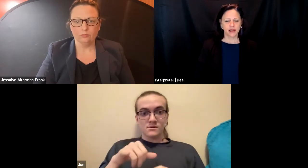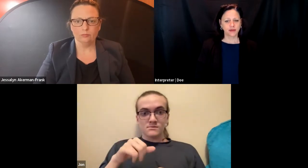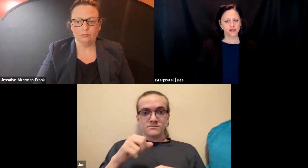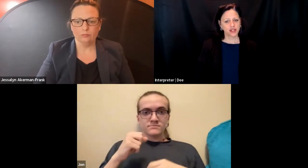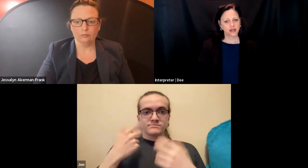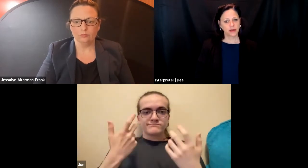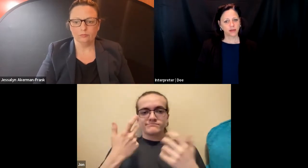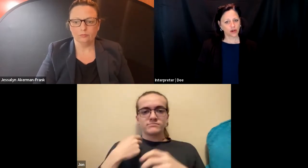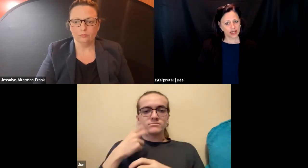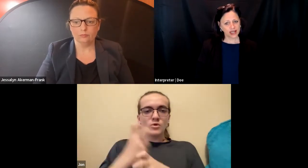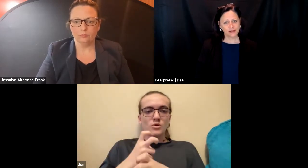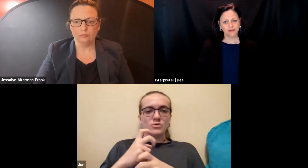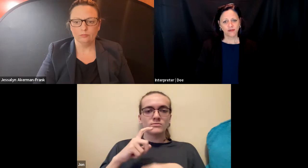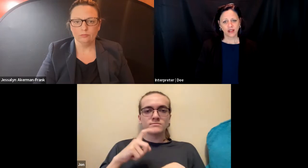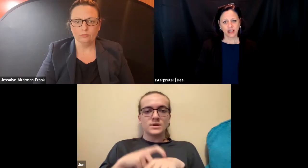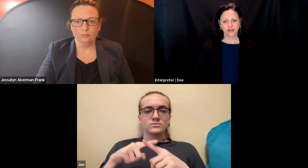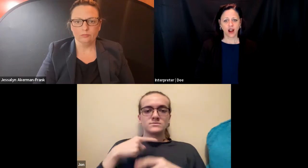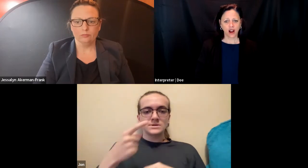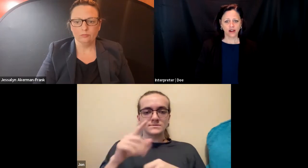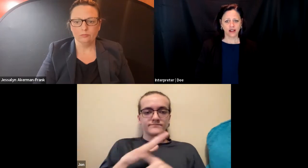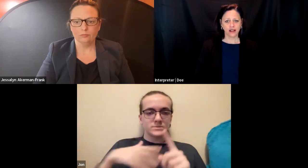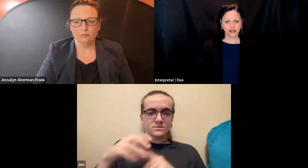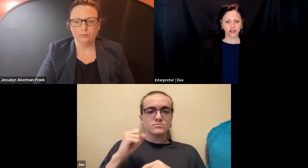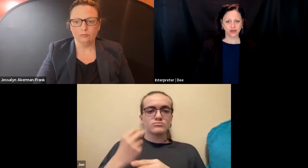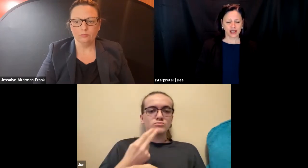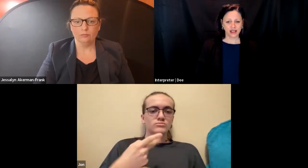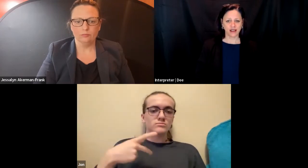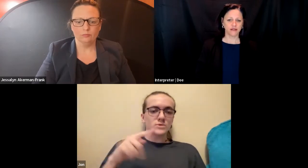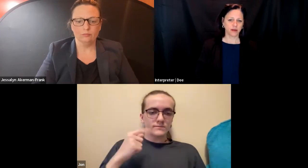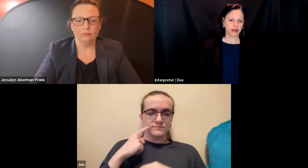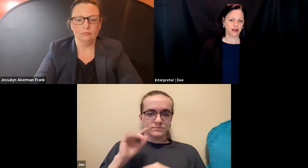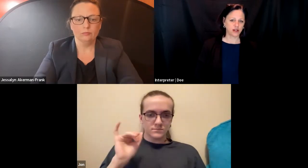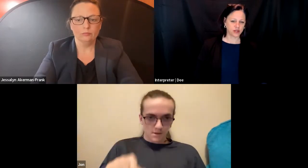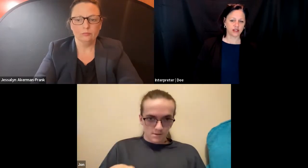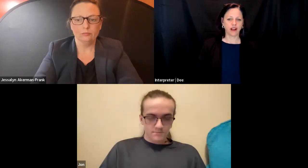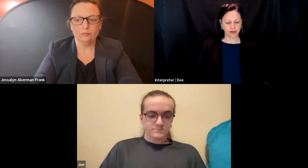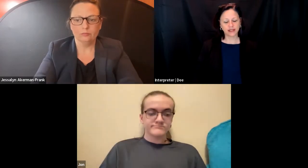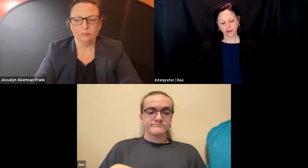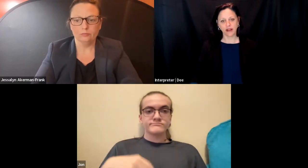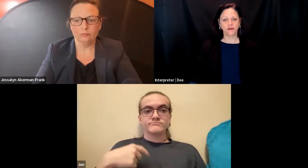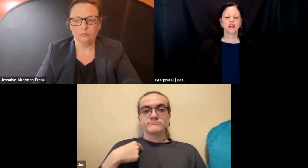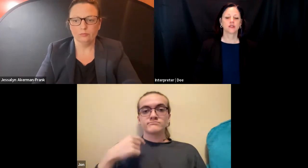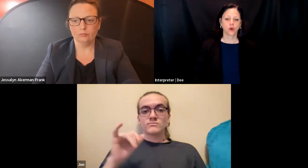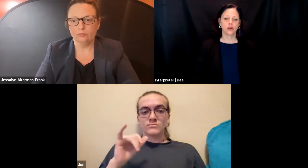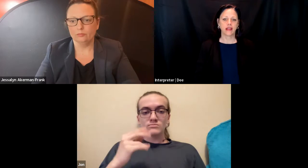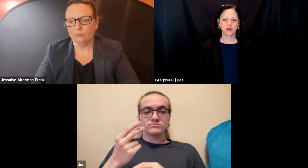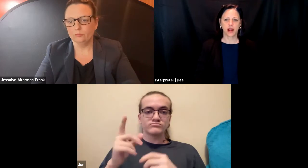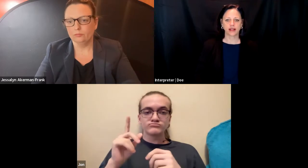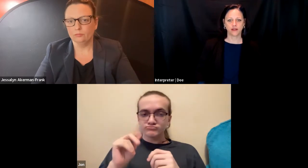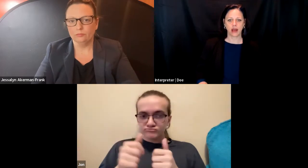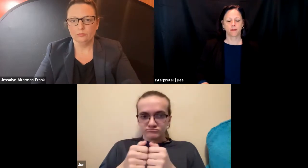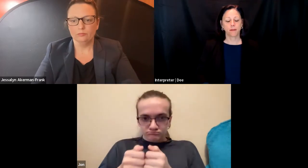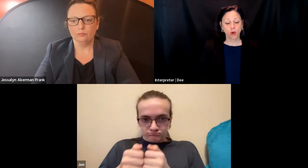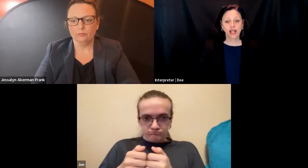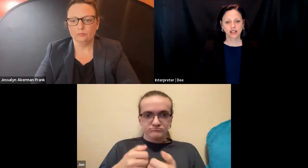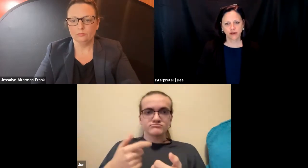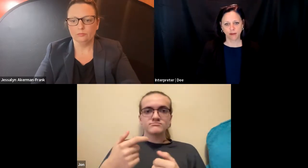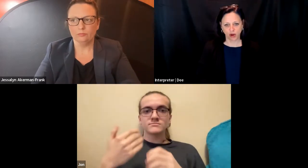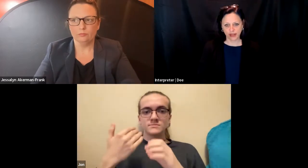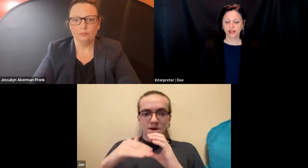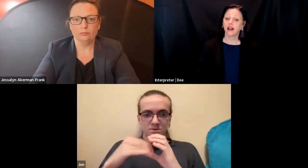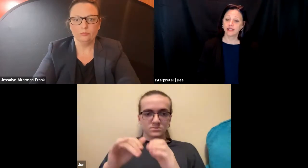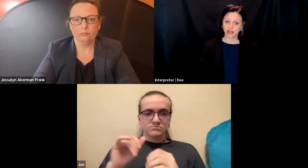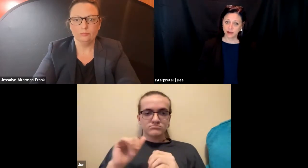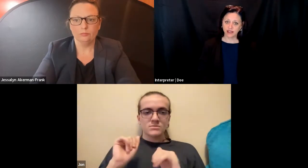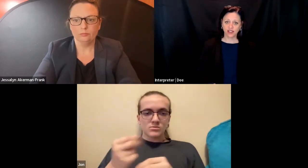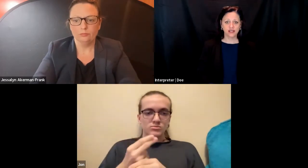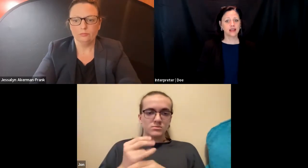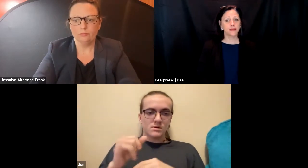the environmental information.